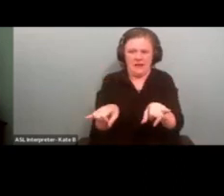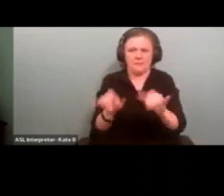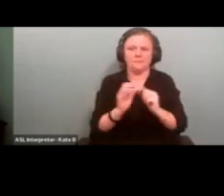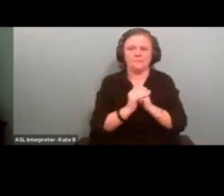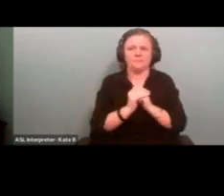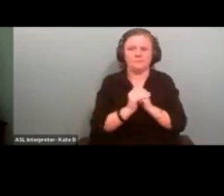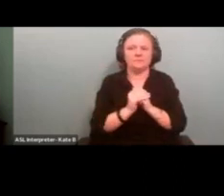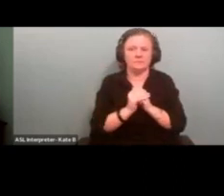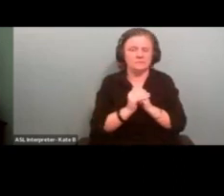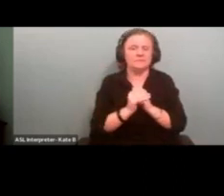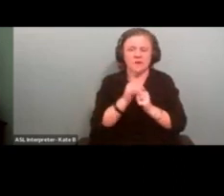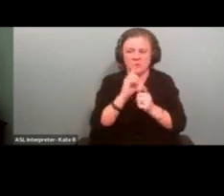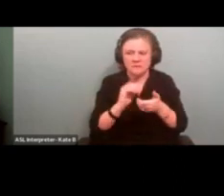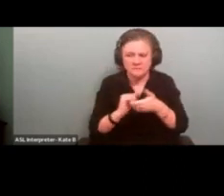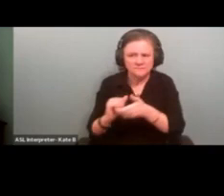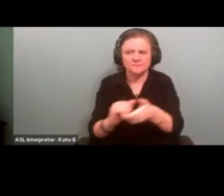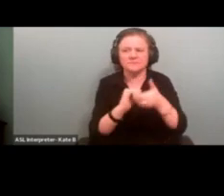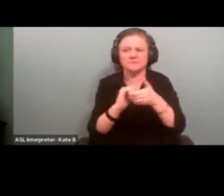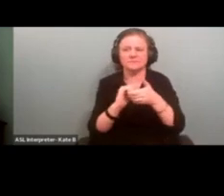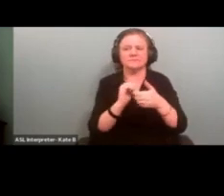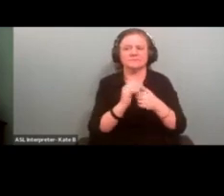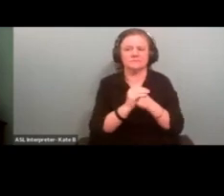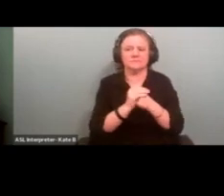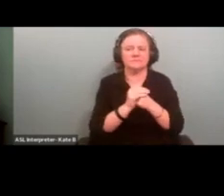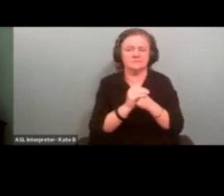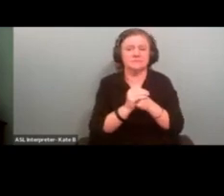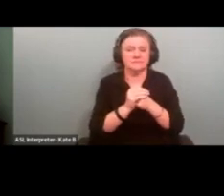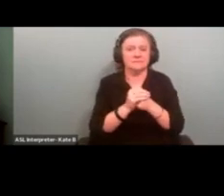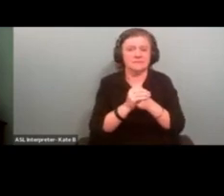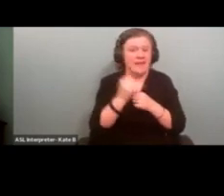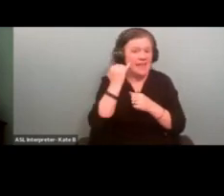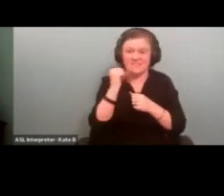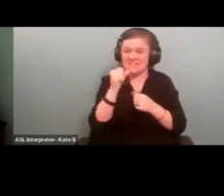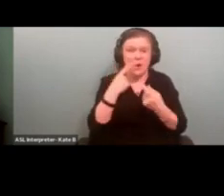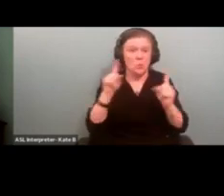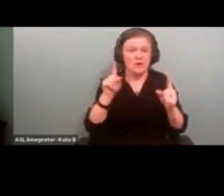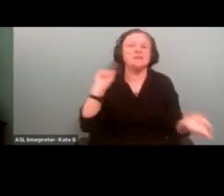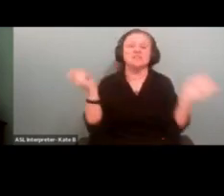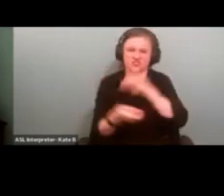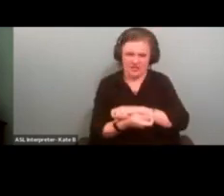collaboration. And again, that we're changing things if they're not working. We're bringing all